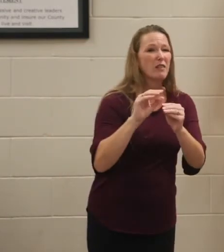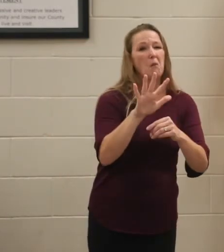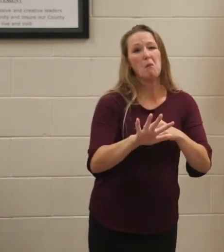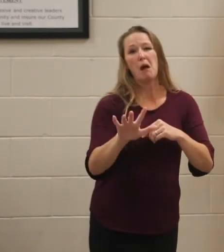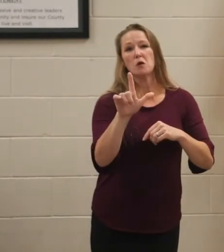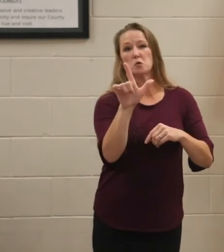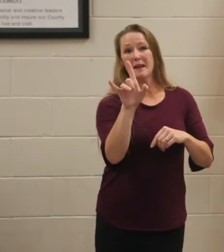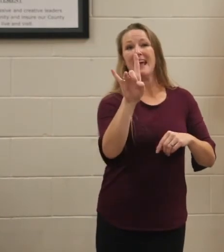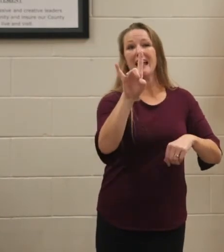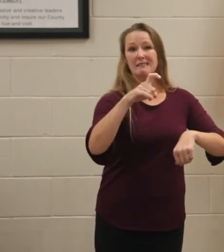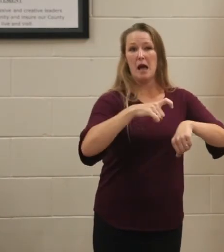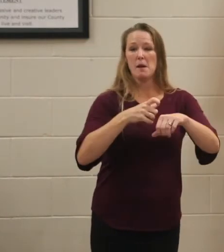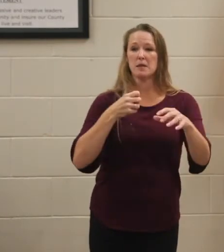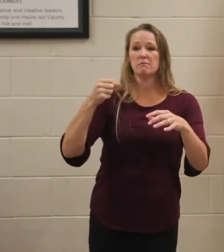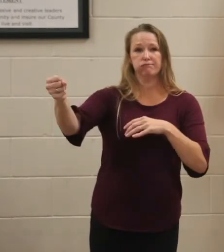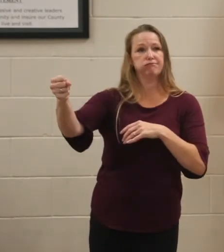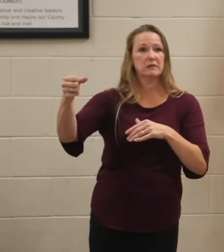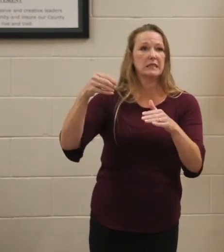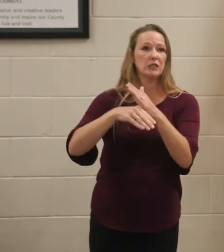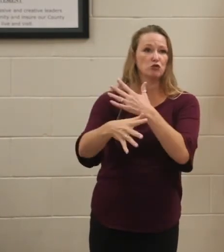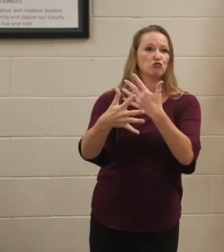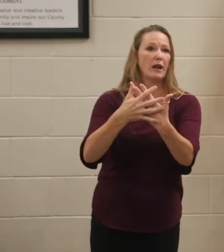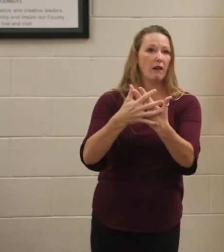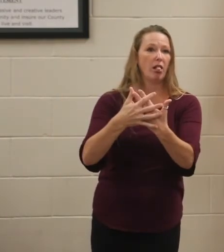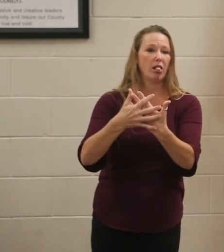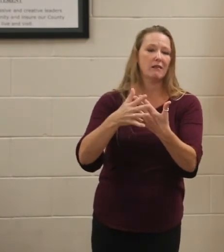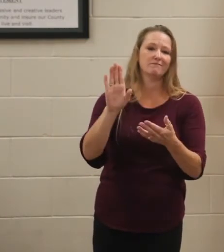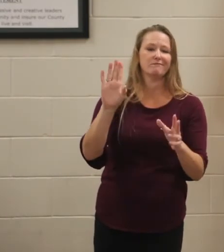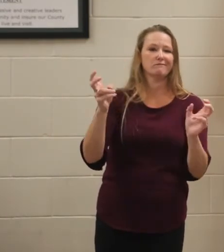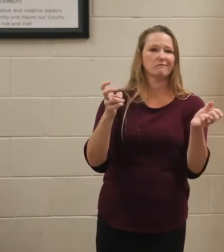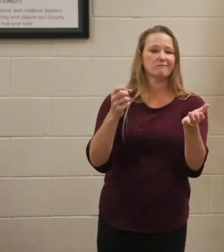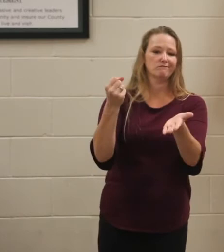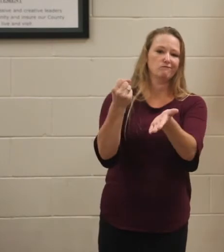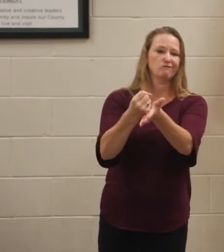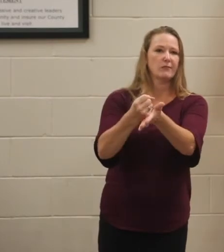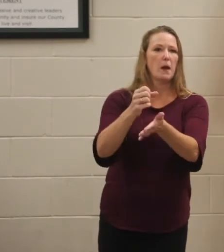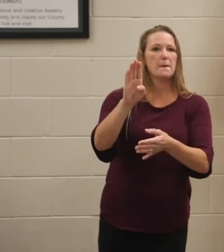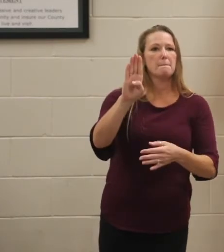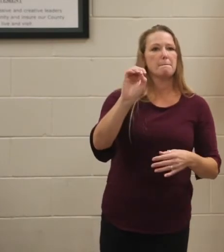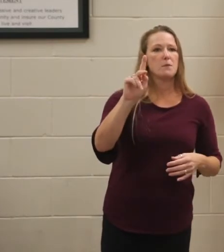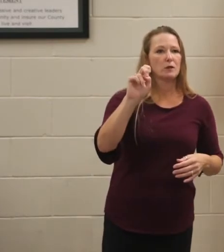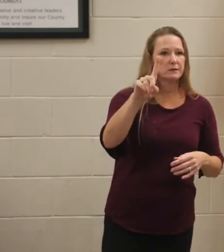for a total of approximately 28 bookings in his past.